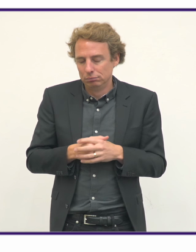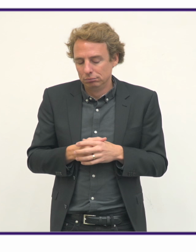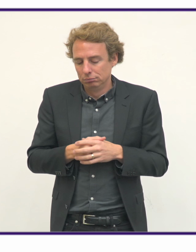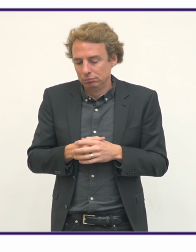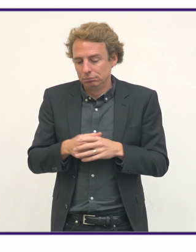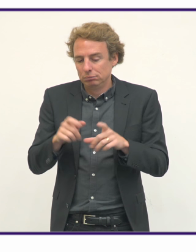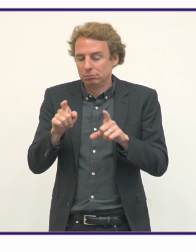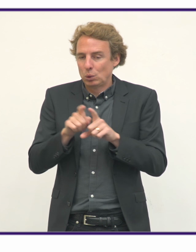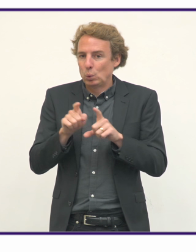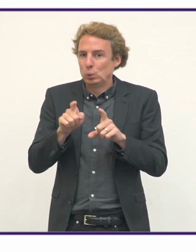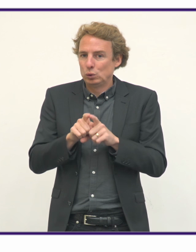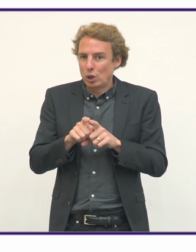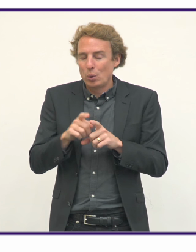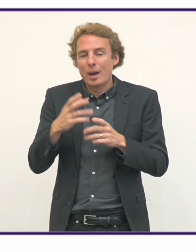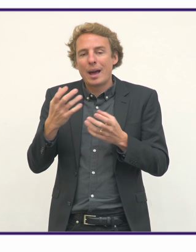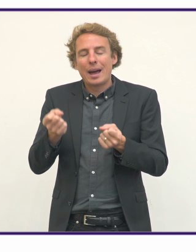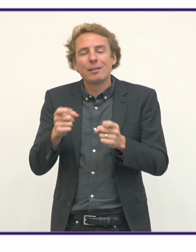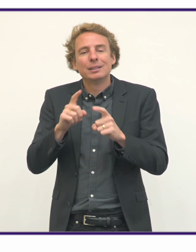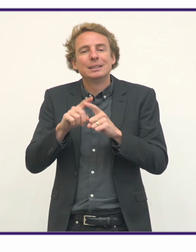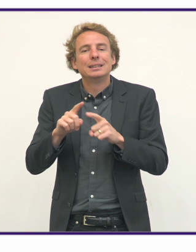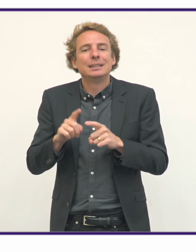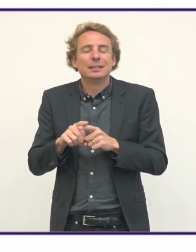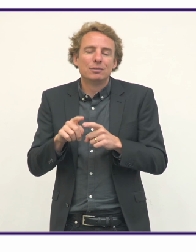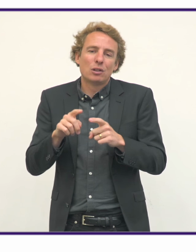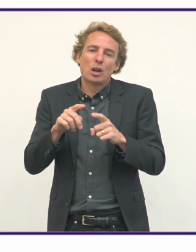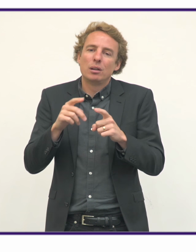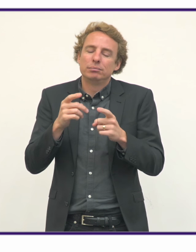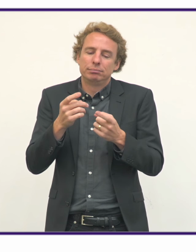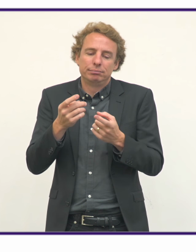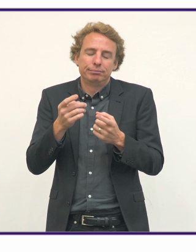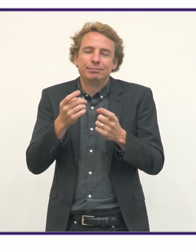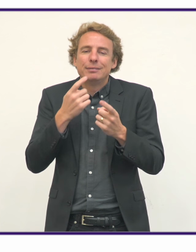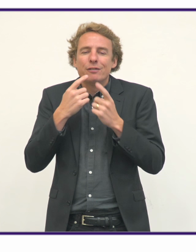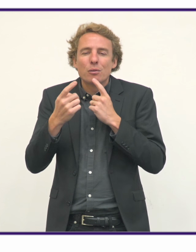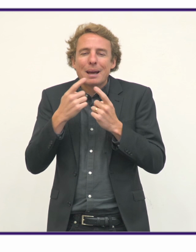We also have this notion of instrumentations, which are other useful pieces of information that we can get to try